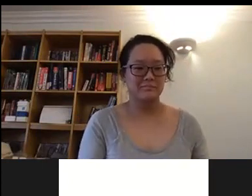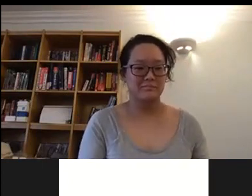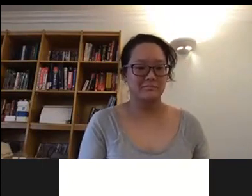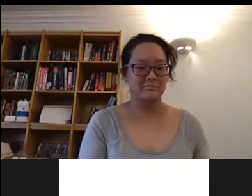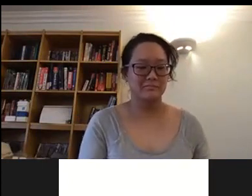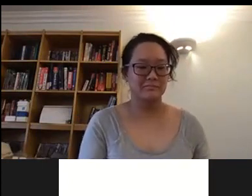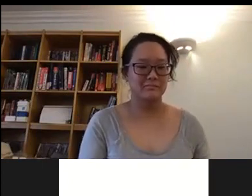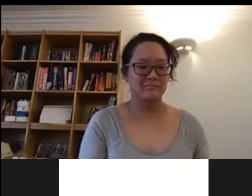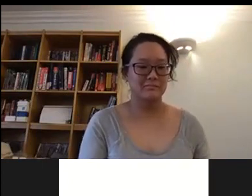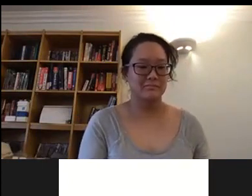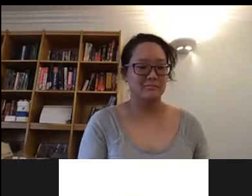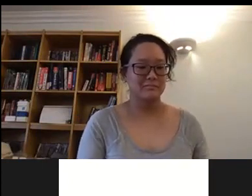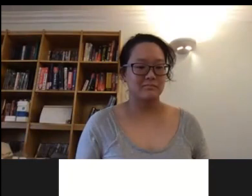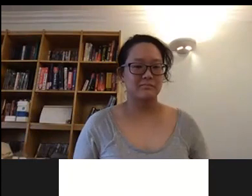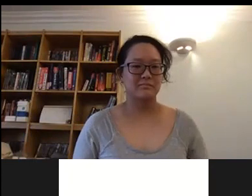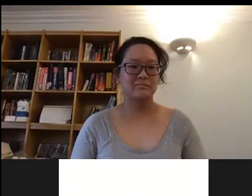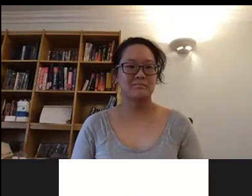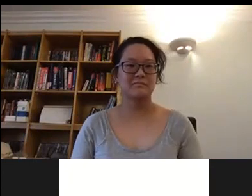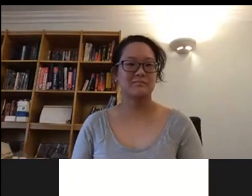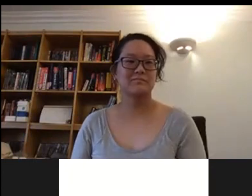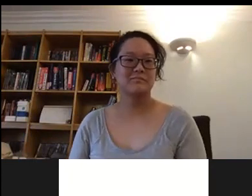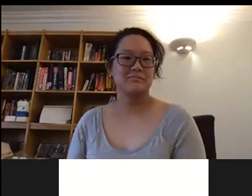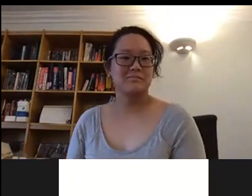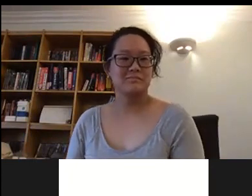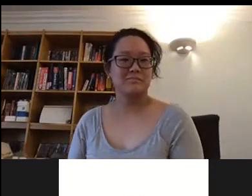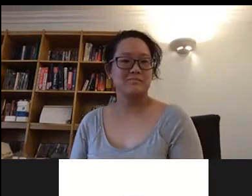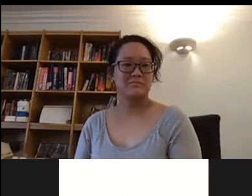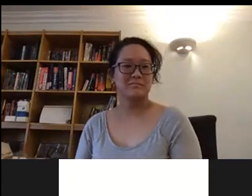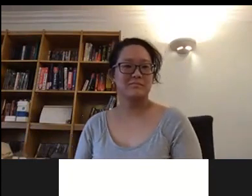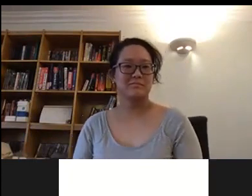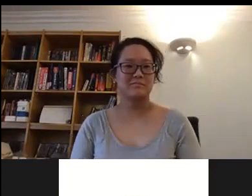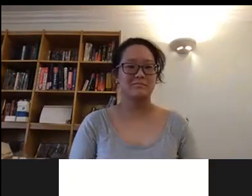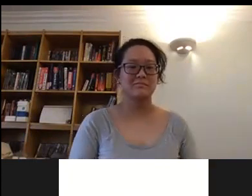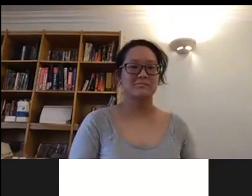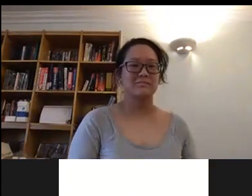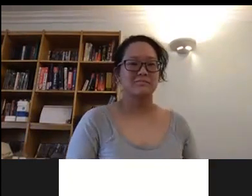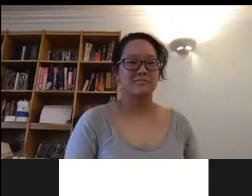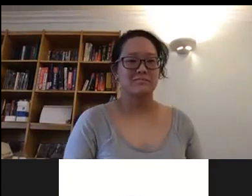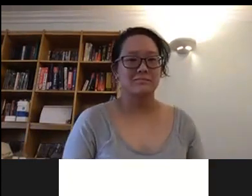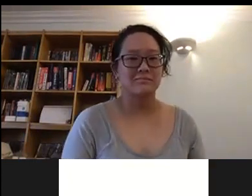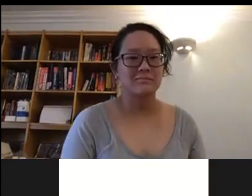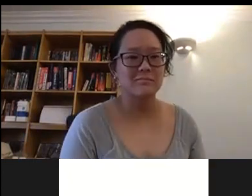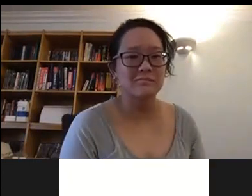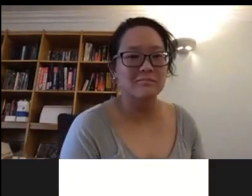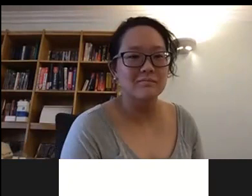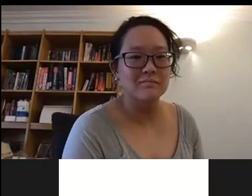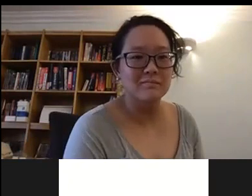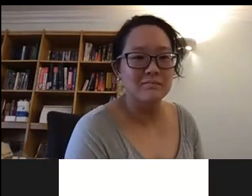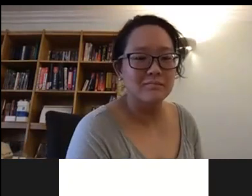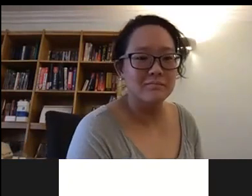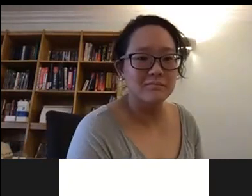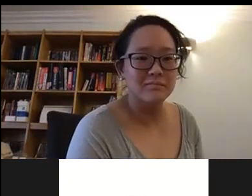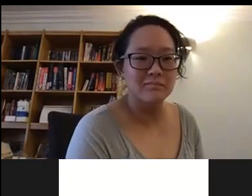You mentioned it a little bit already, but how has the US reacted to the COVID-19 pandemic